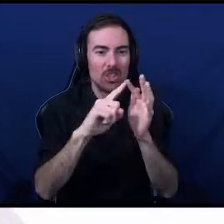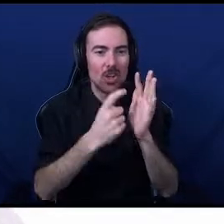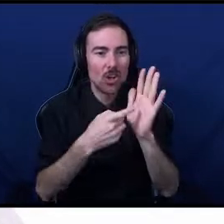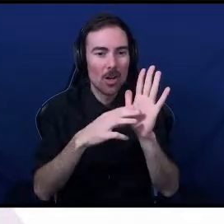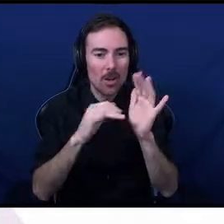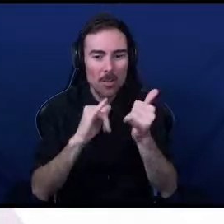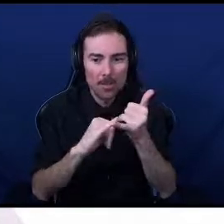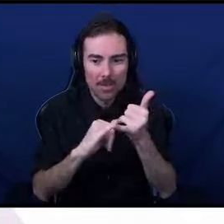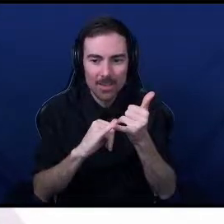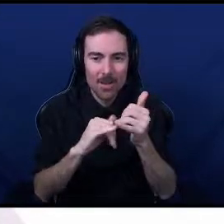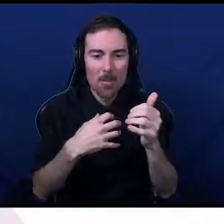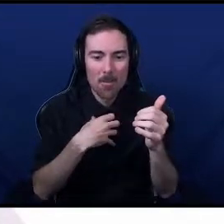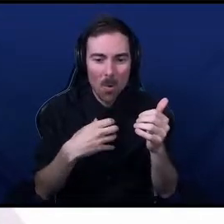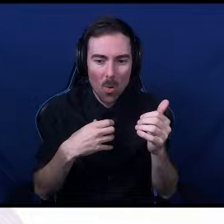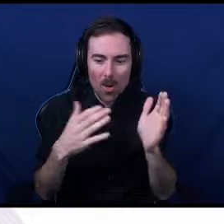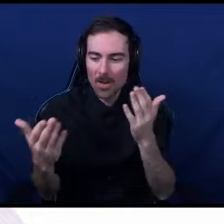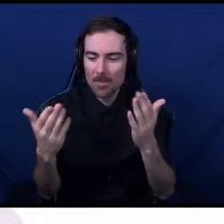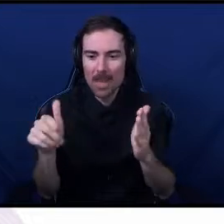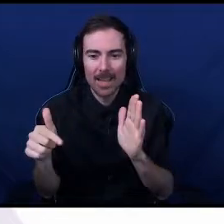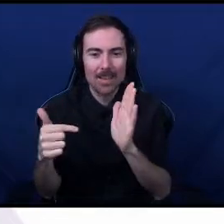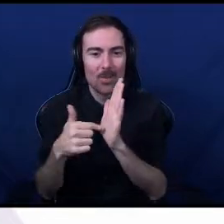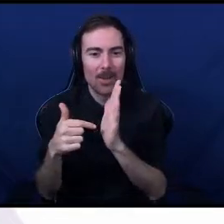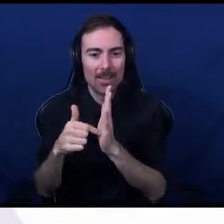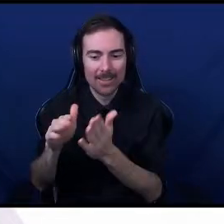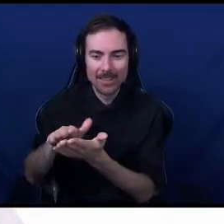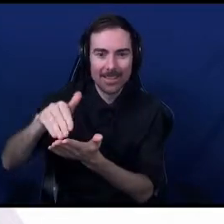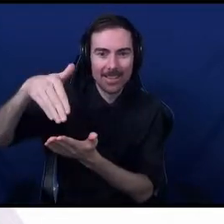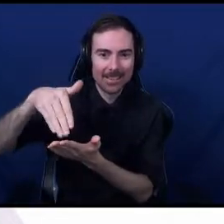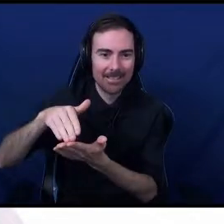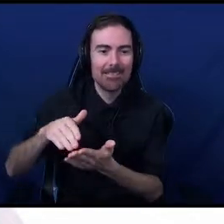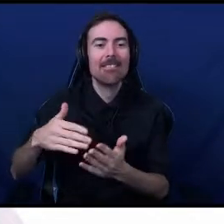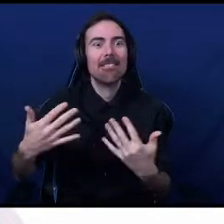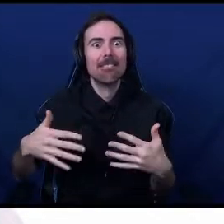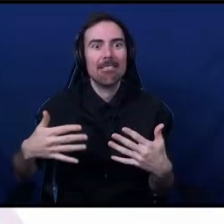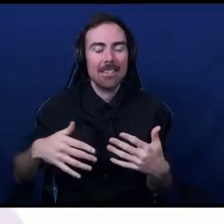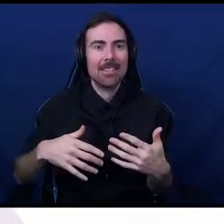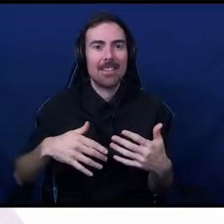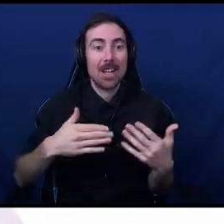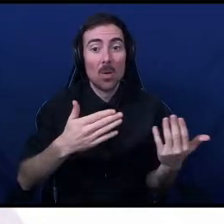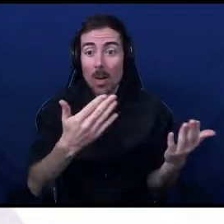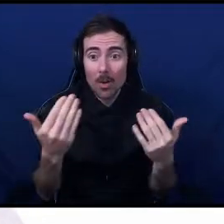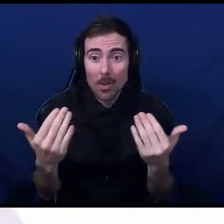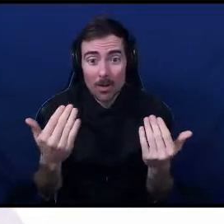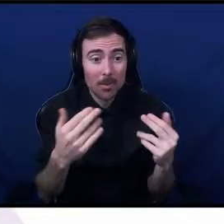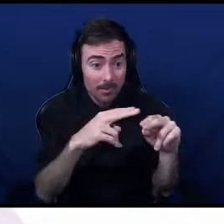fast fact for you right there. But I want you to look at your mobile phone. So welcome, people welcome. It's It's so good to